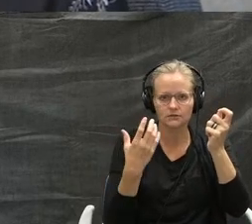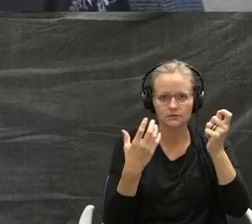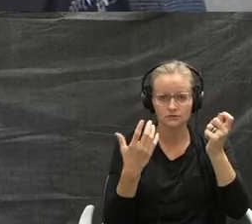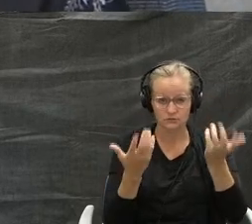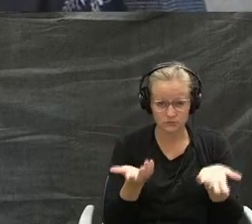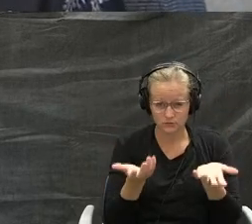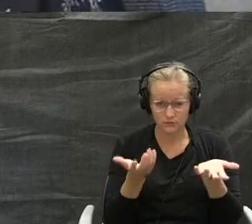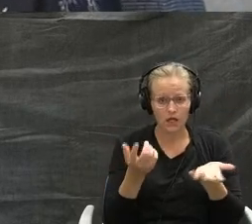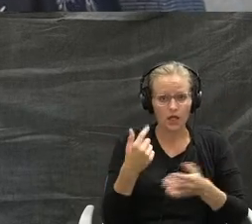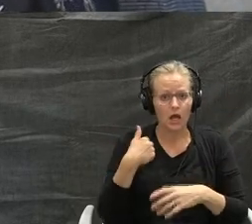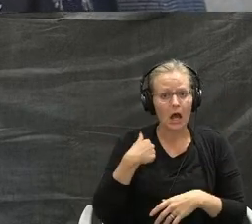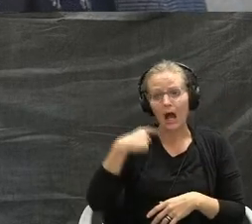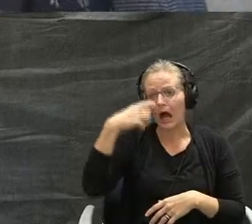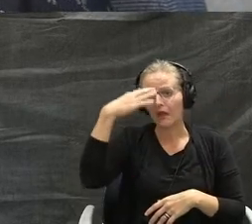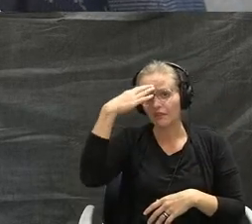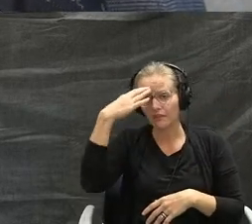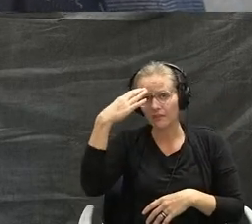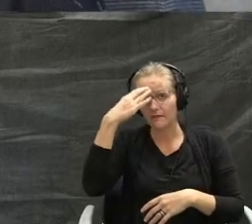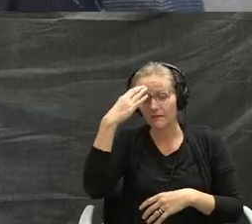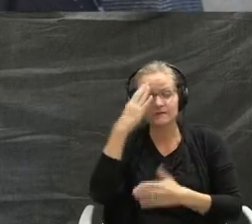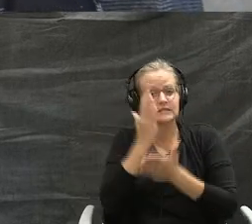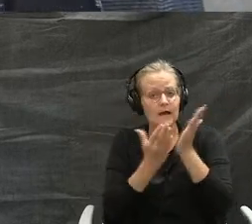no equipment. I'm not sure where they would go at the high school.